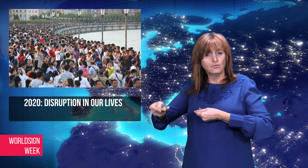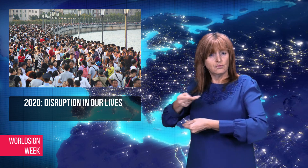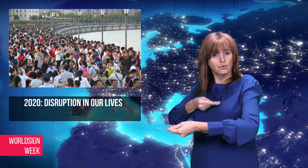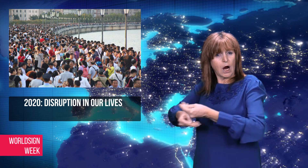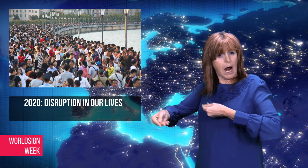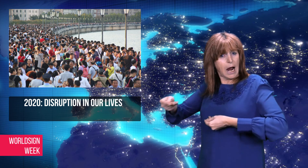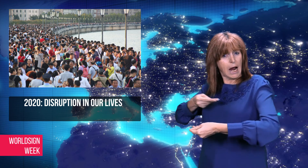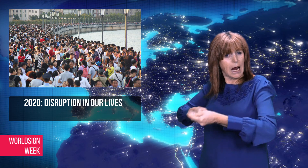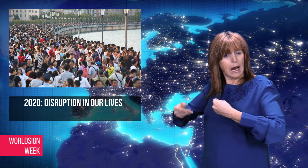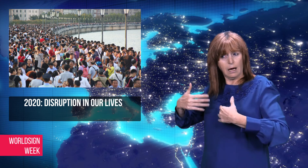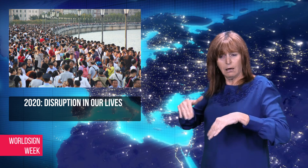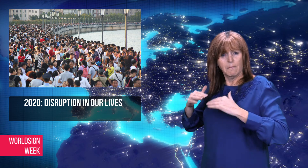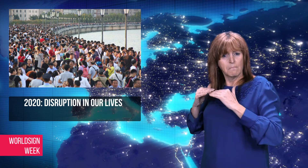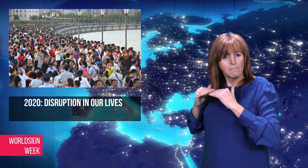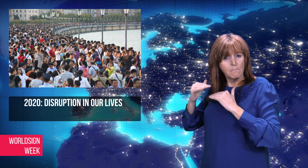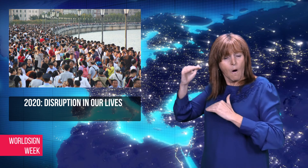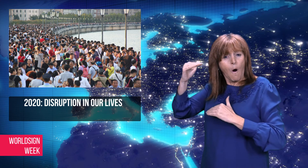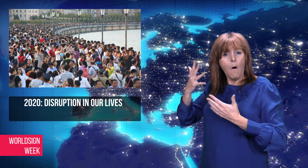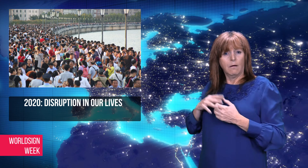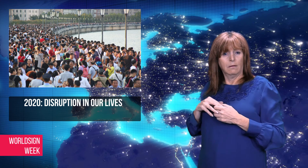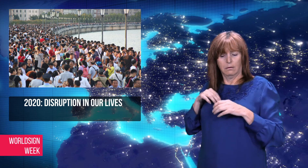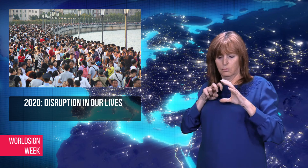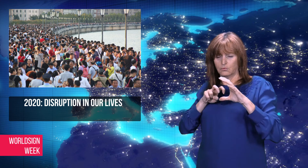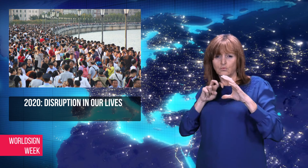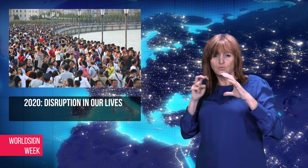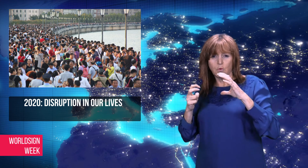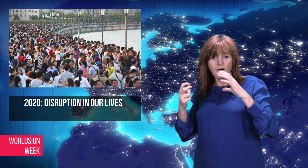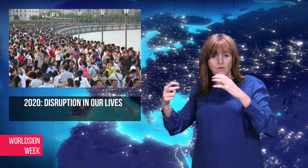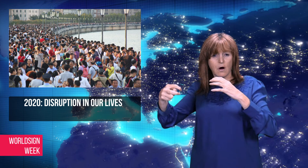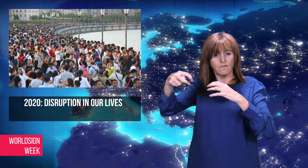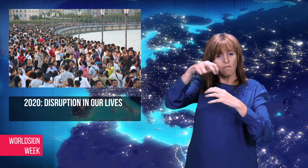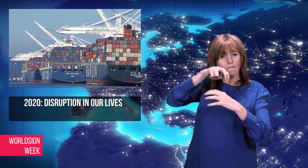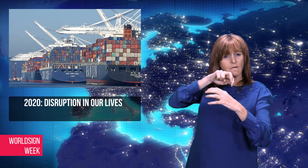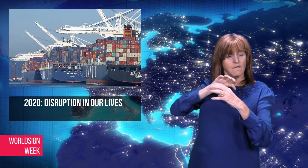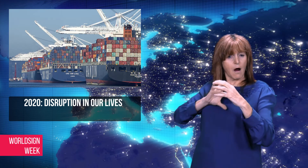increased exchange of trade and travel between